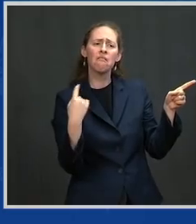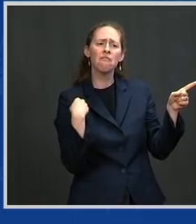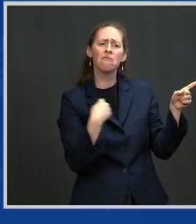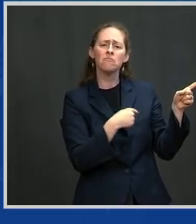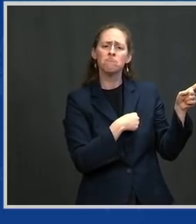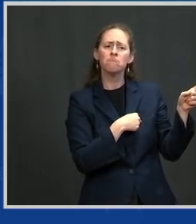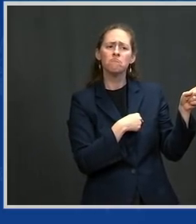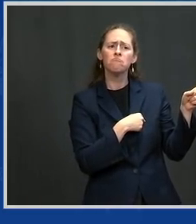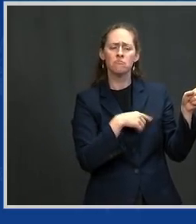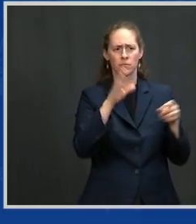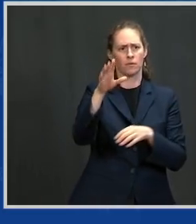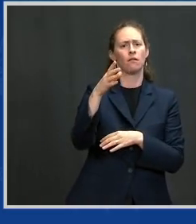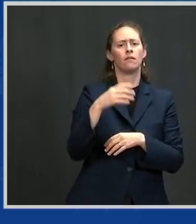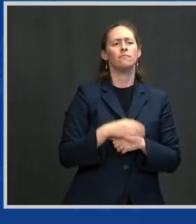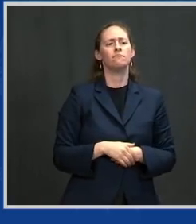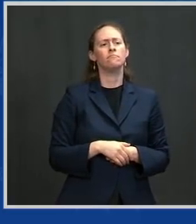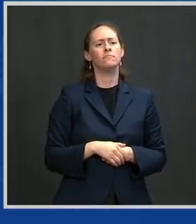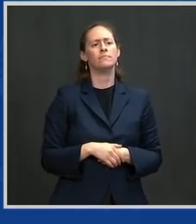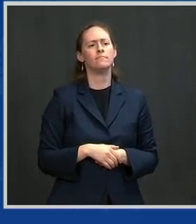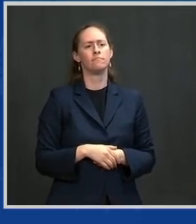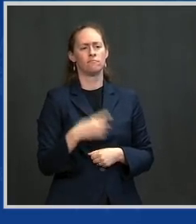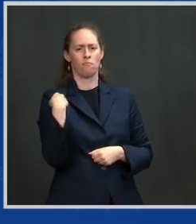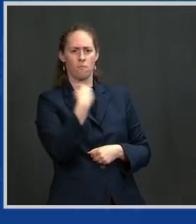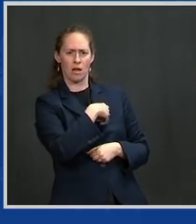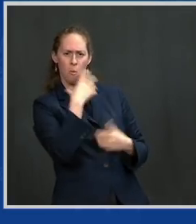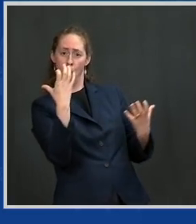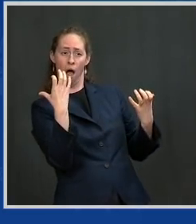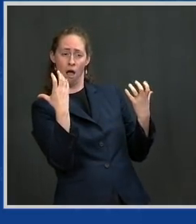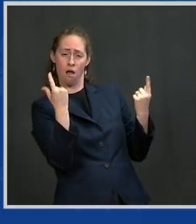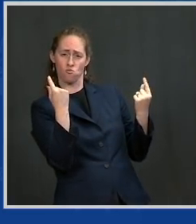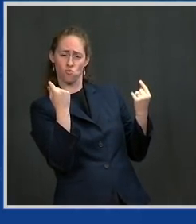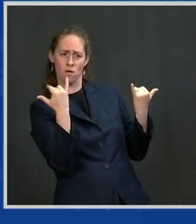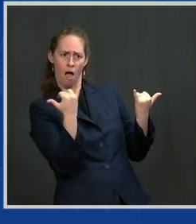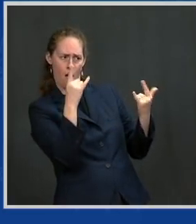where it's in our mutual interest, in the interest of the world, to cooperate,